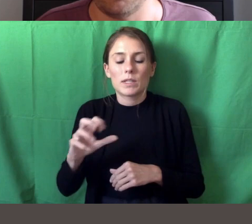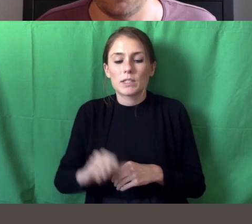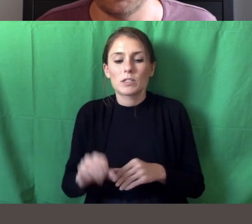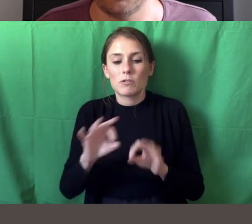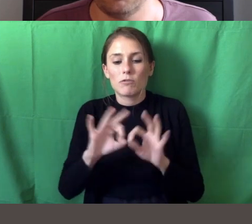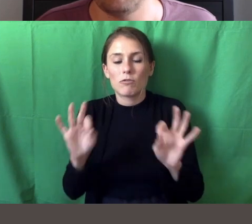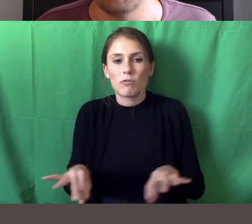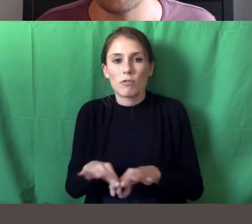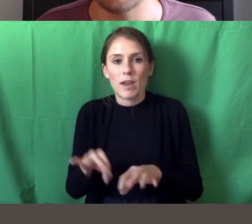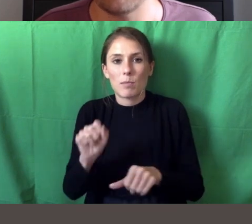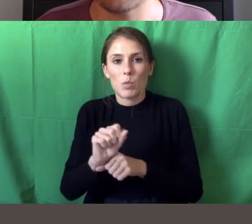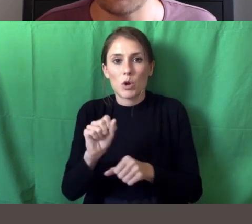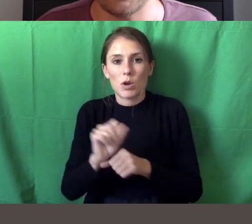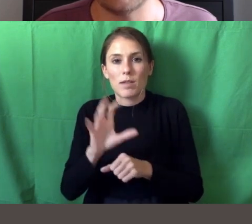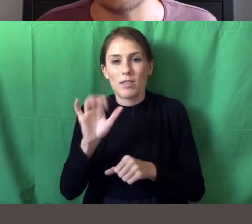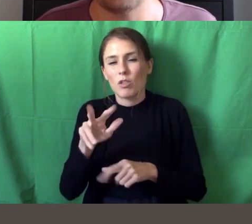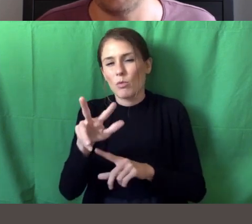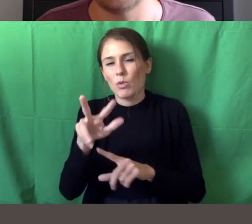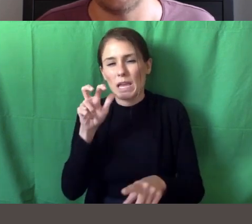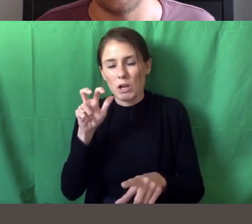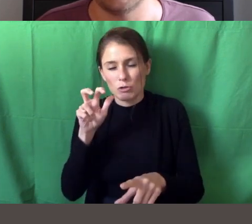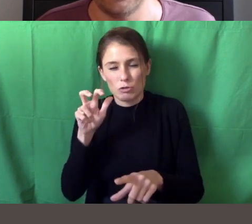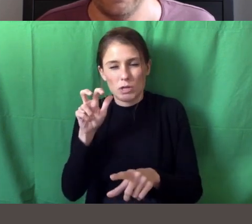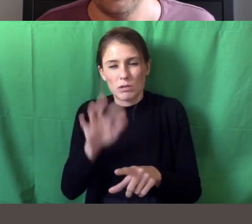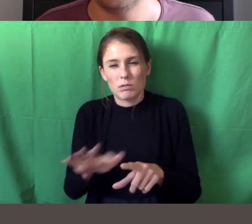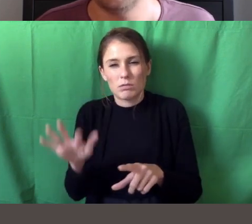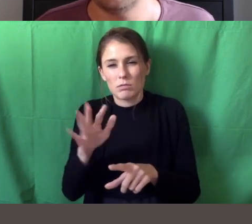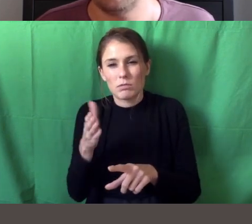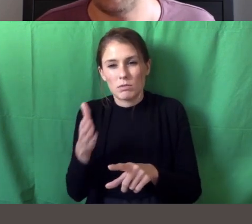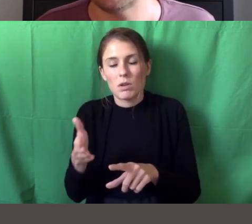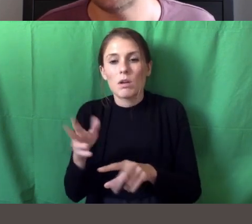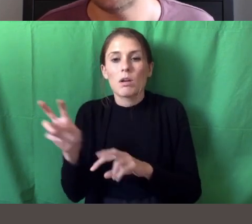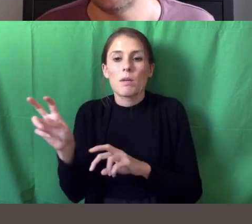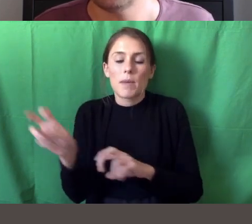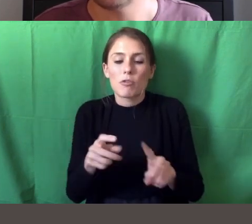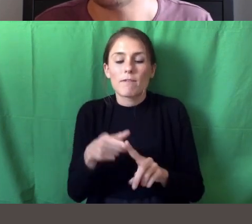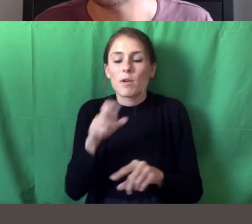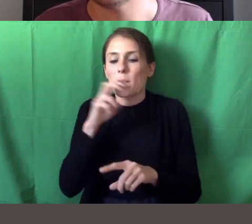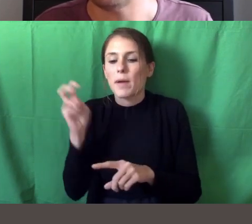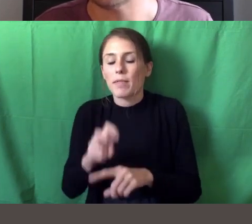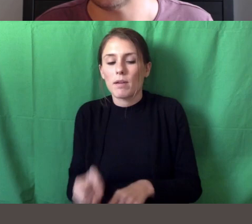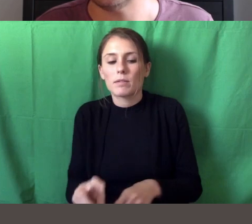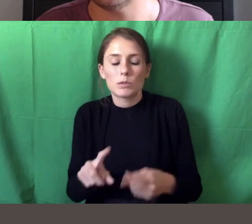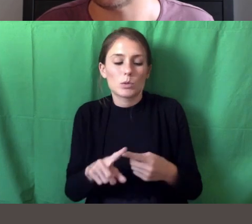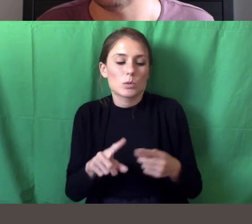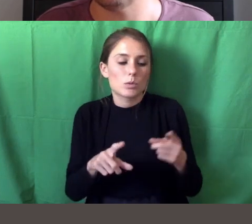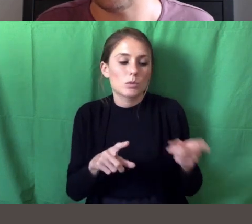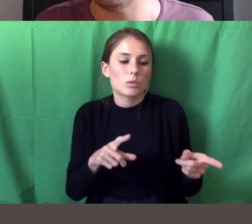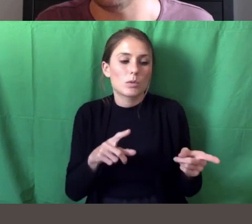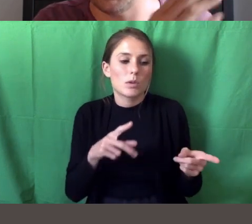which is one of Python's oldest web frameworks with more than 300 repositories. And we were